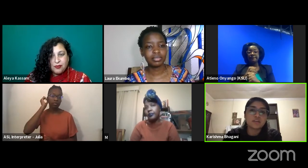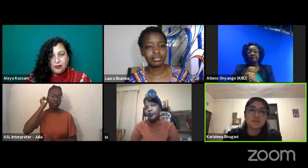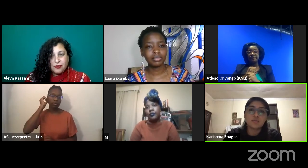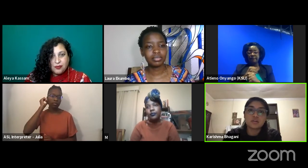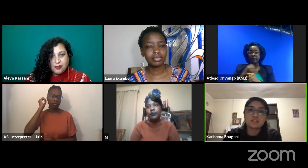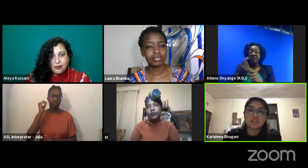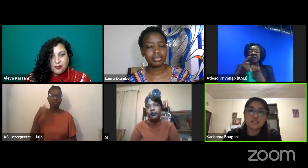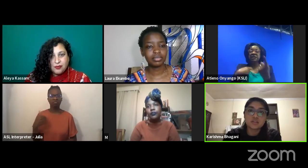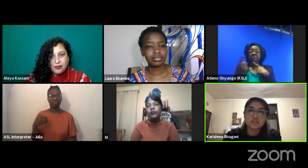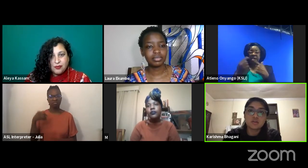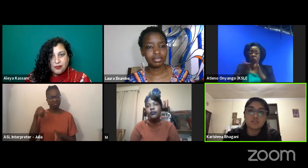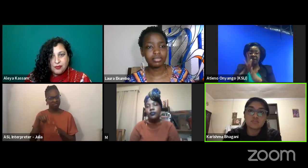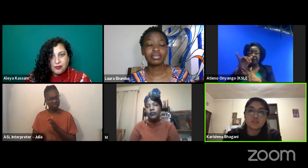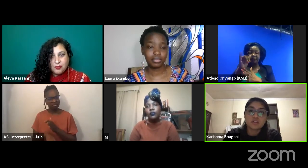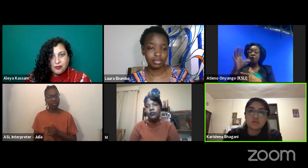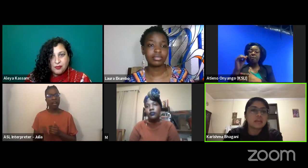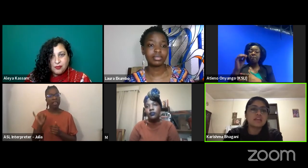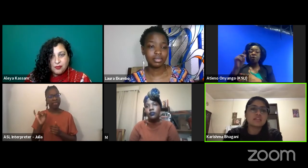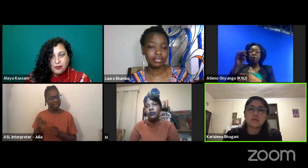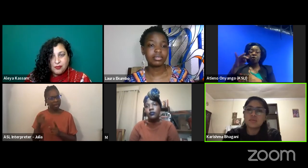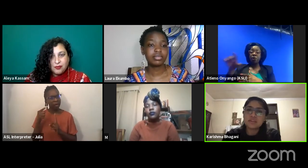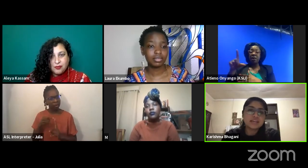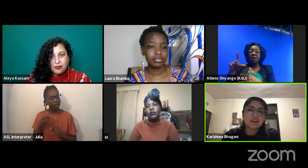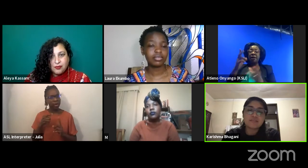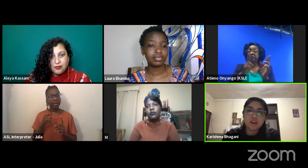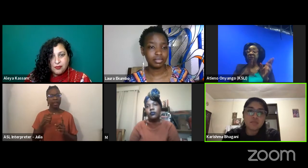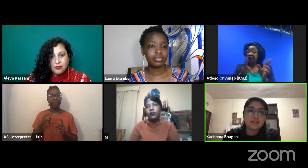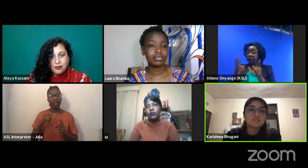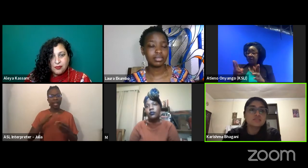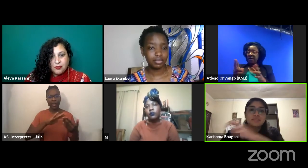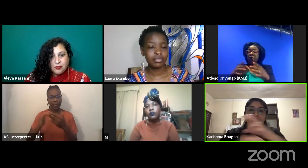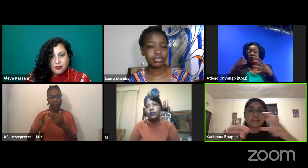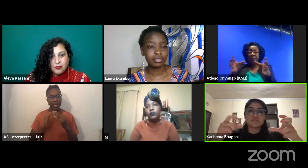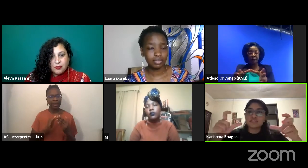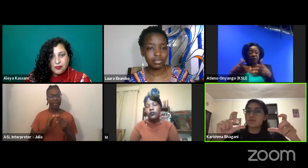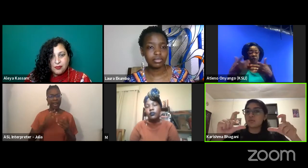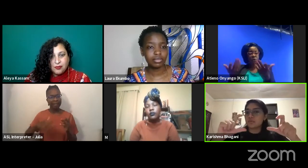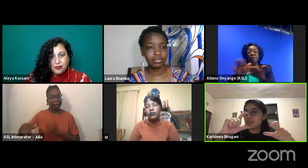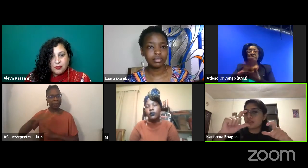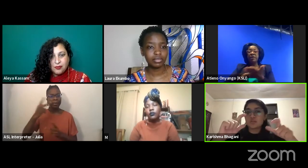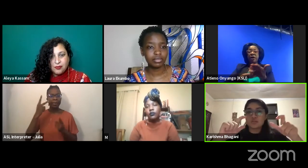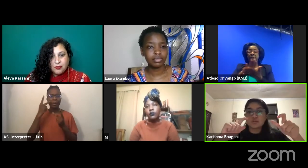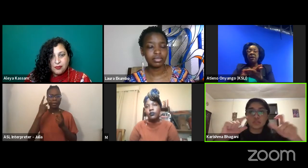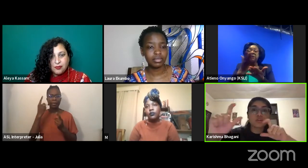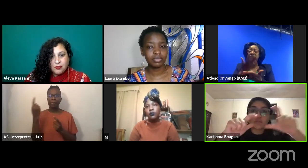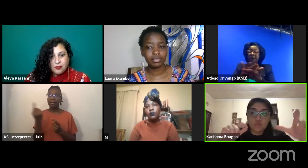or the communal nature of the community or environment, something that is visible within the three of you